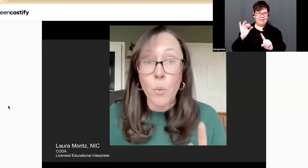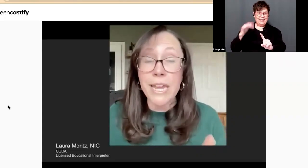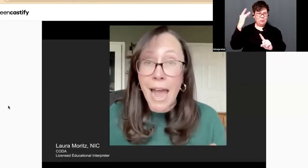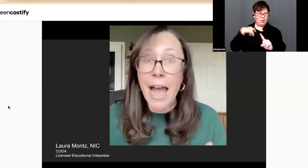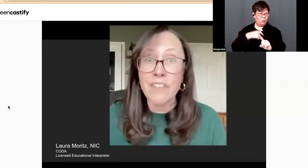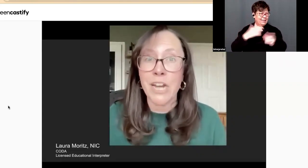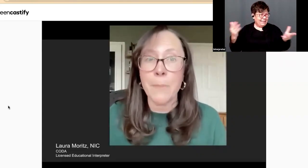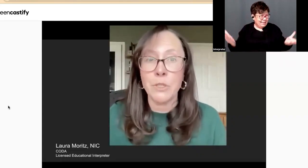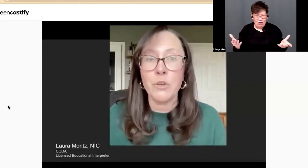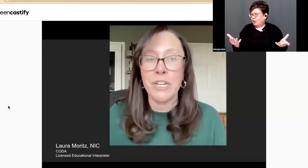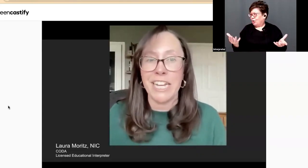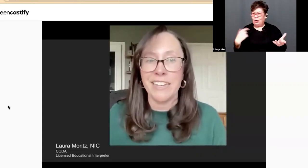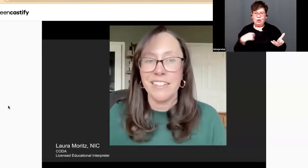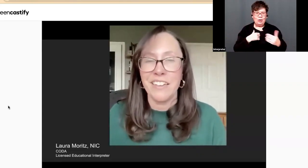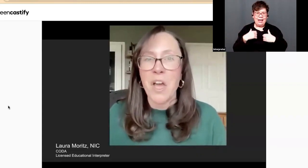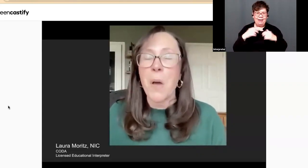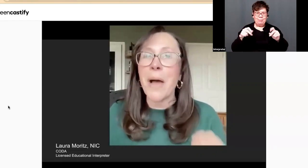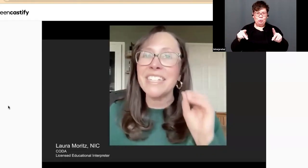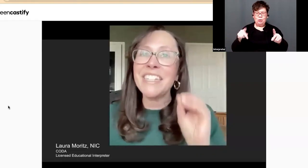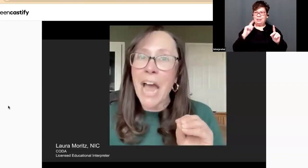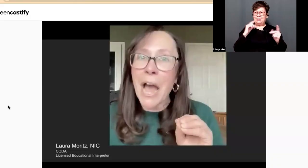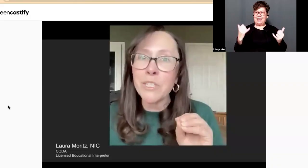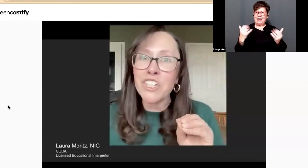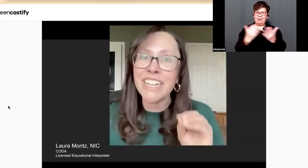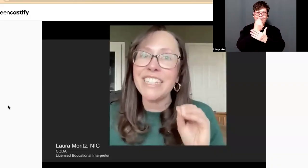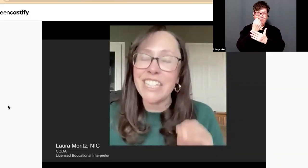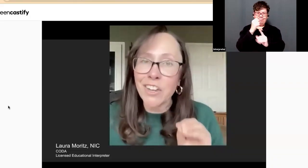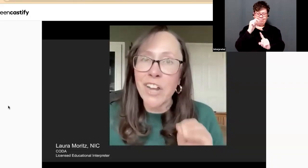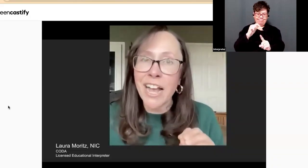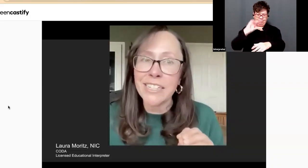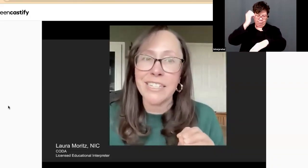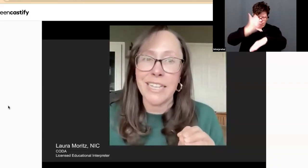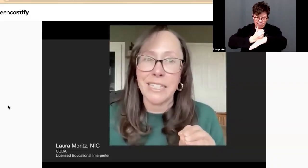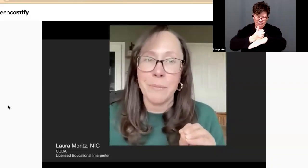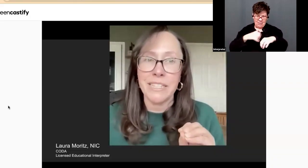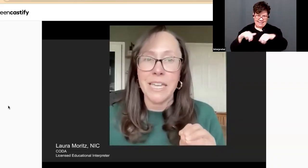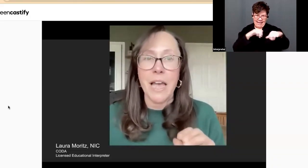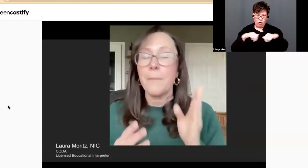We have an opportunity. By establishing standardized assessments,